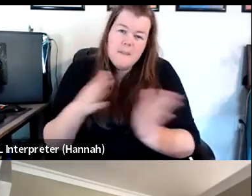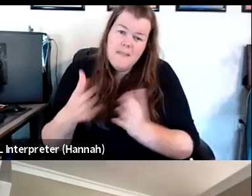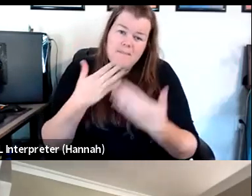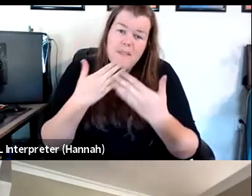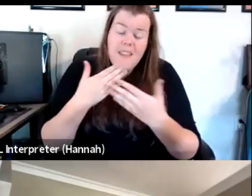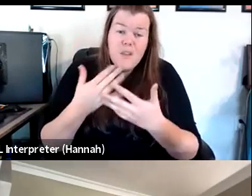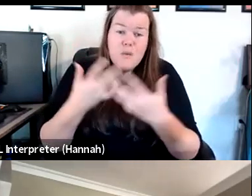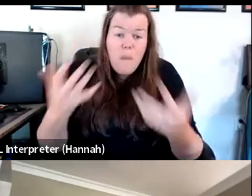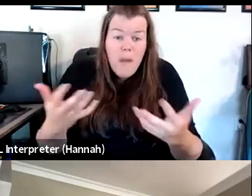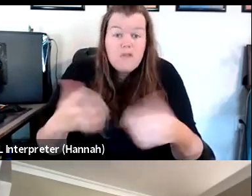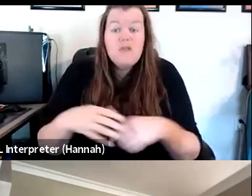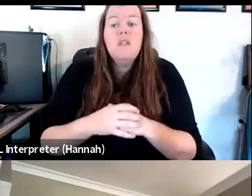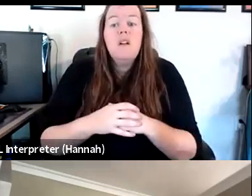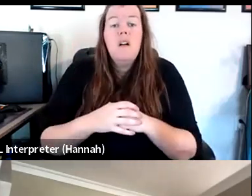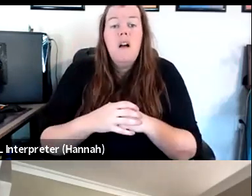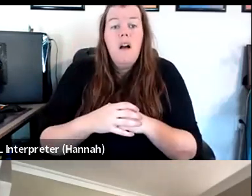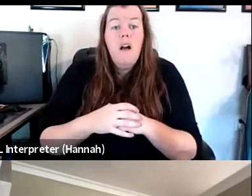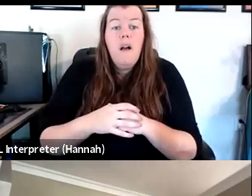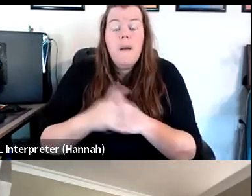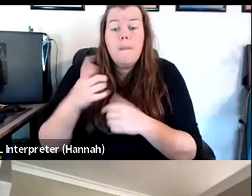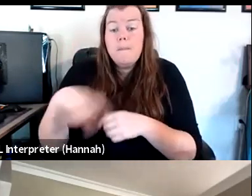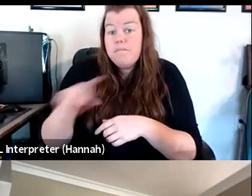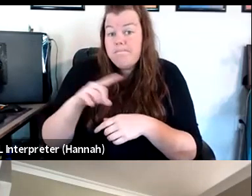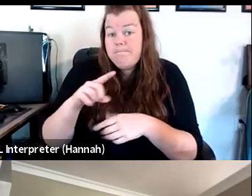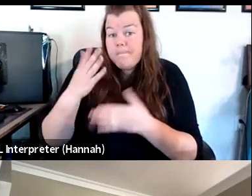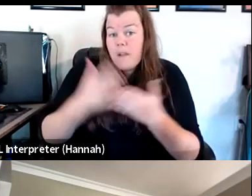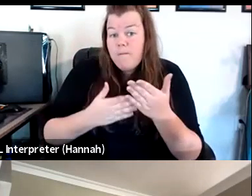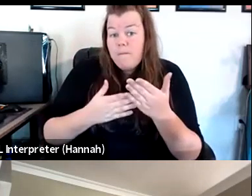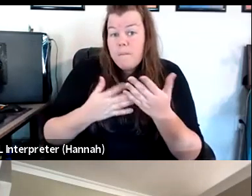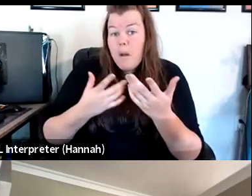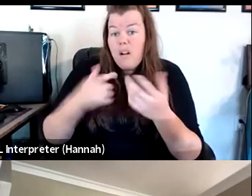thank you all very much. Since you all are part of the stakeholder group you will get some